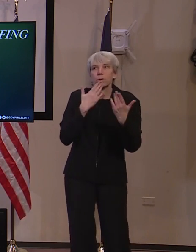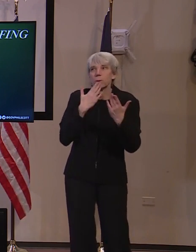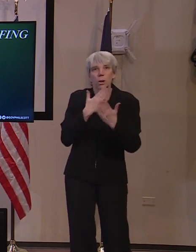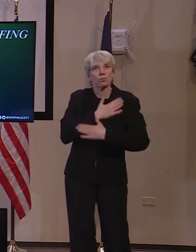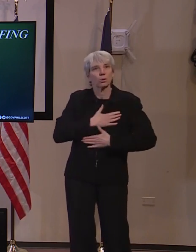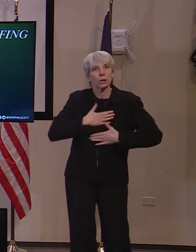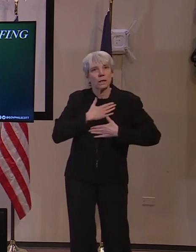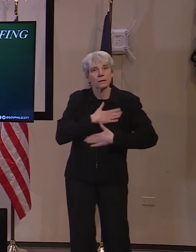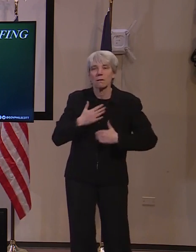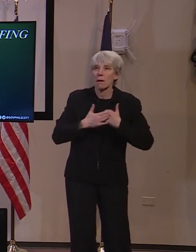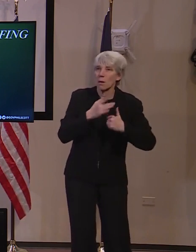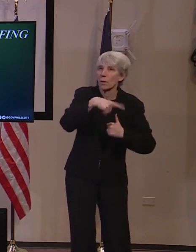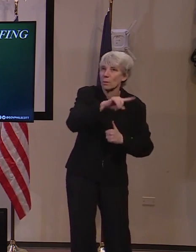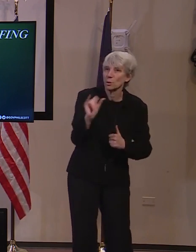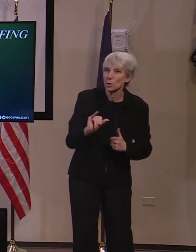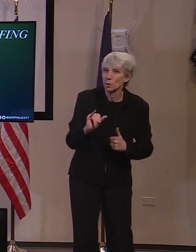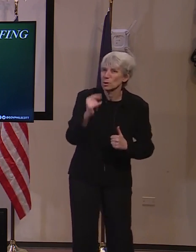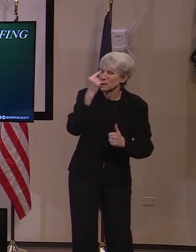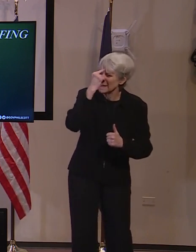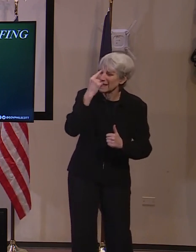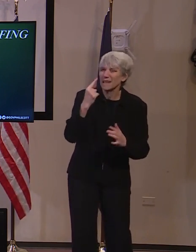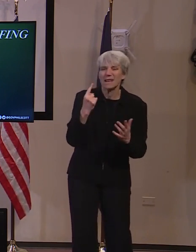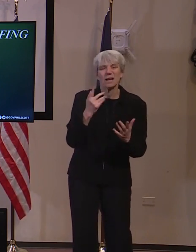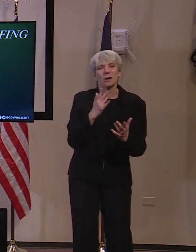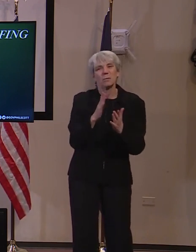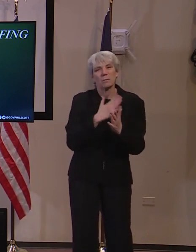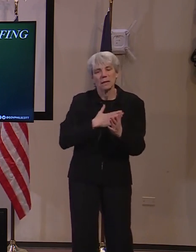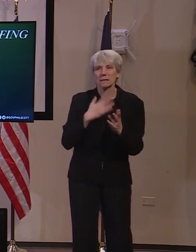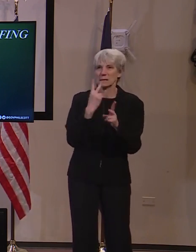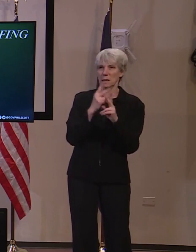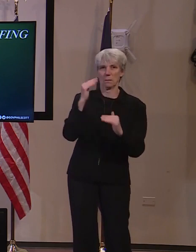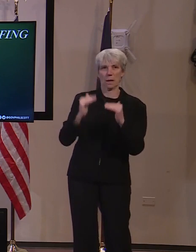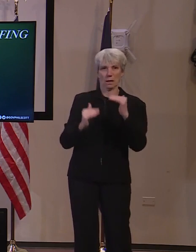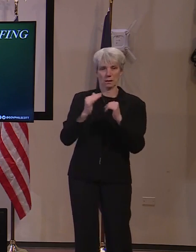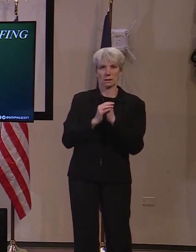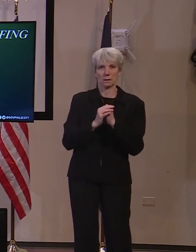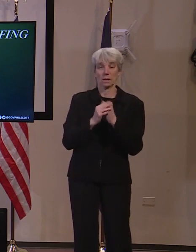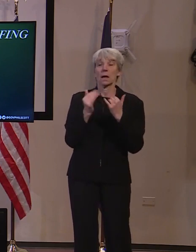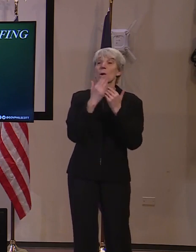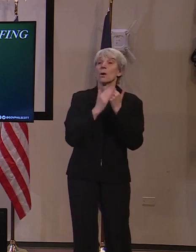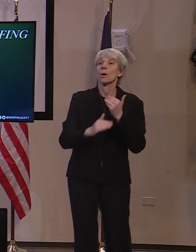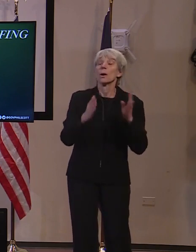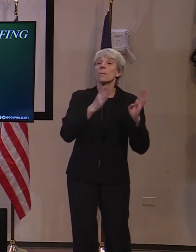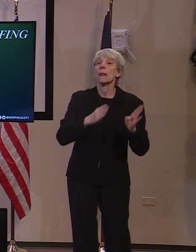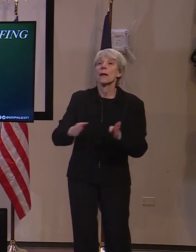So remember the basic steps to protect one another as we plan ahead for the next holiday gatherings.